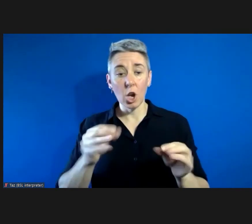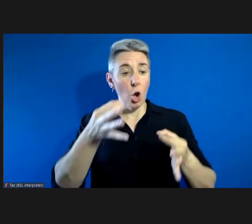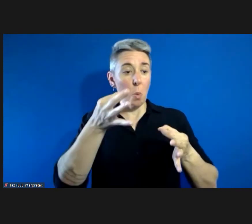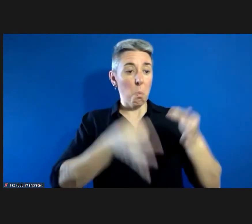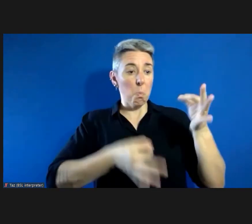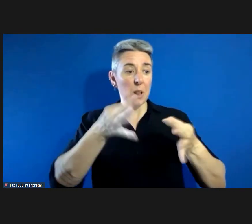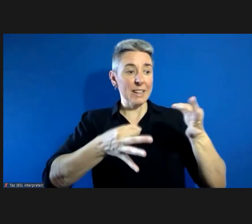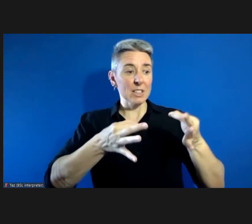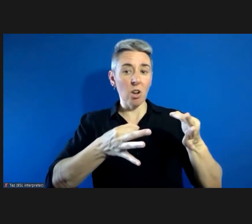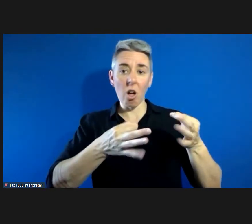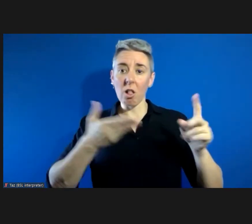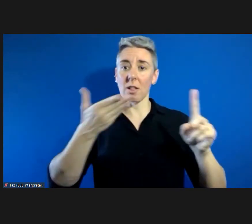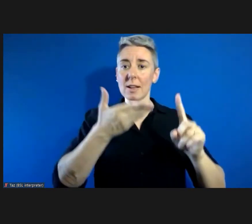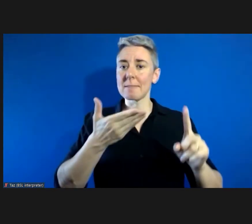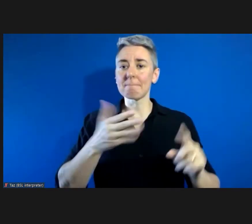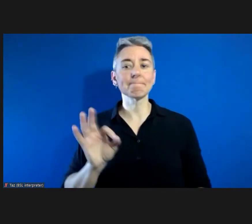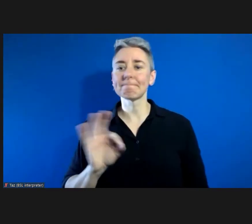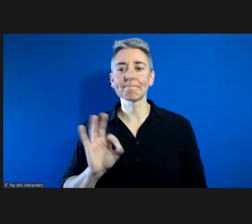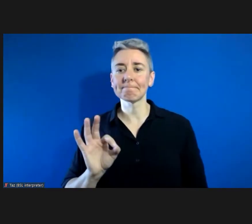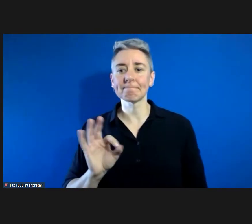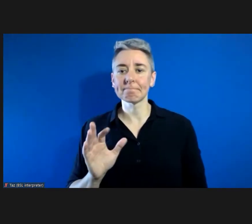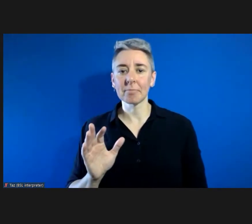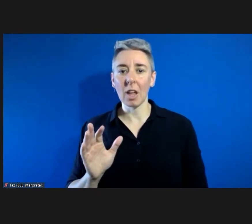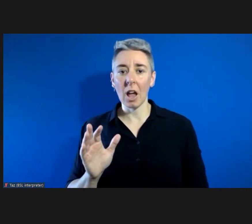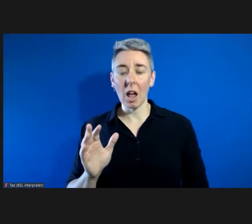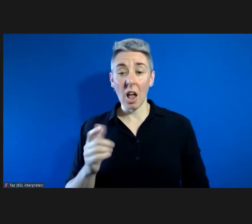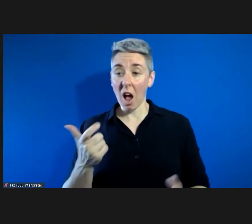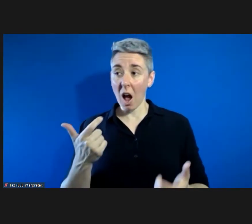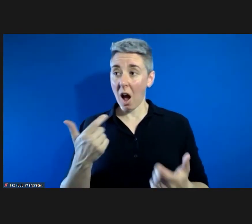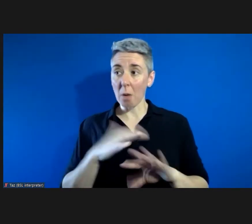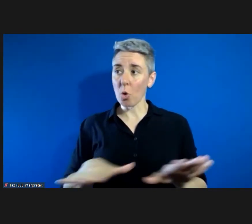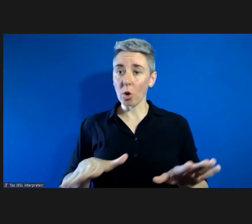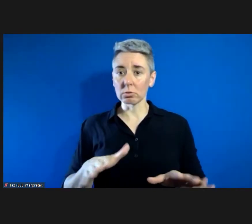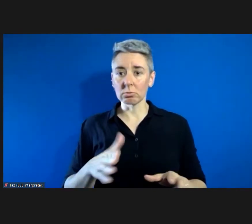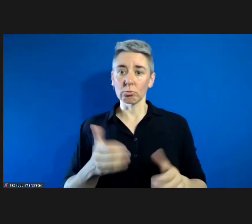I'm not in a class war, I'm neither proud or ashamed of being working class, it's not something